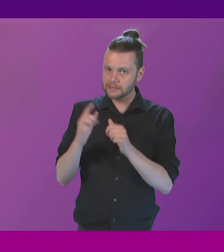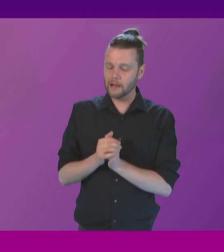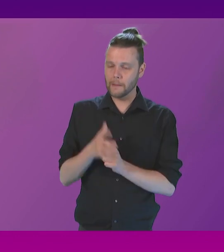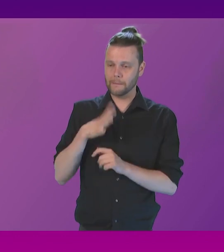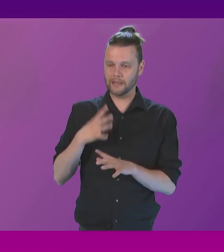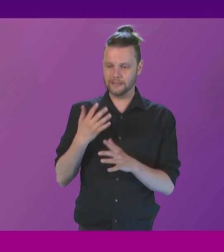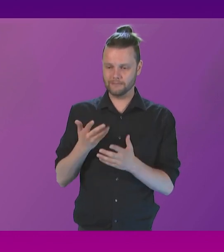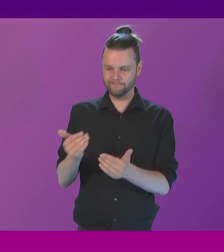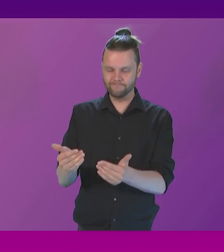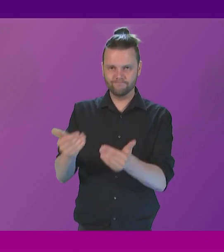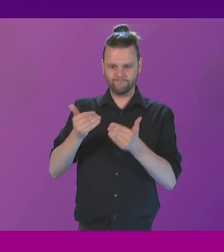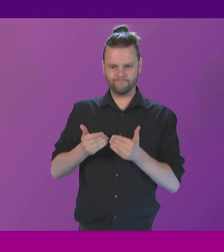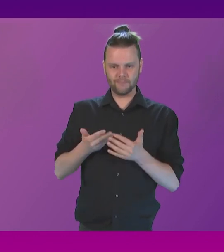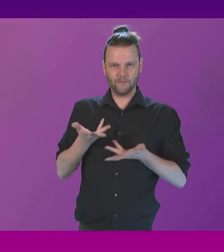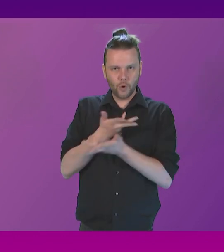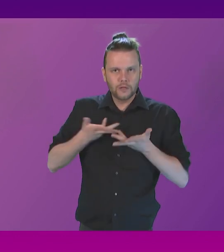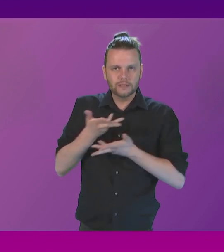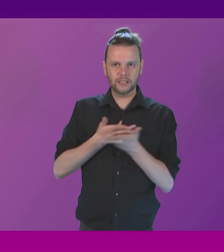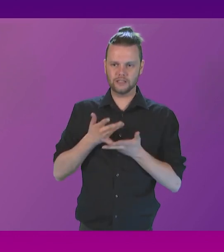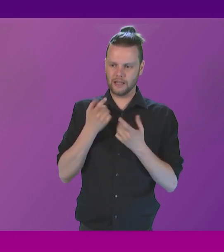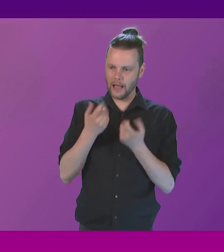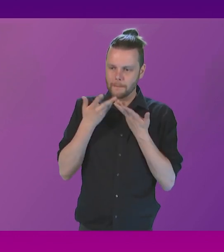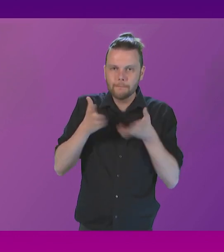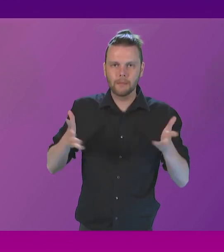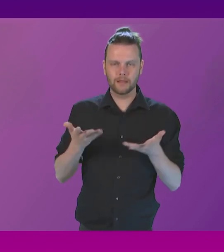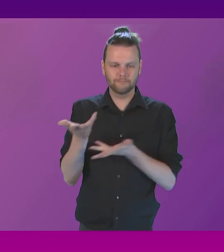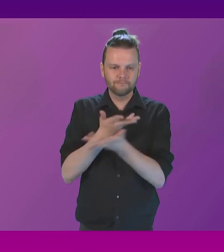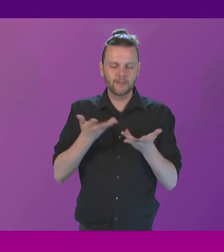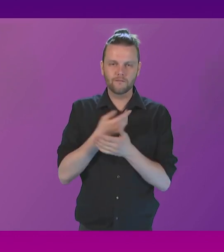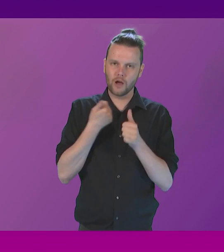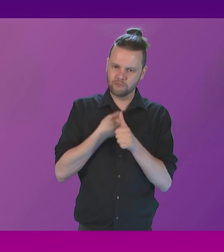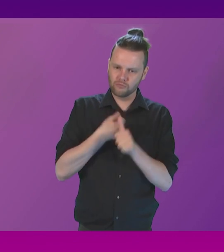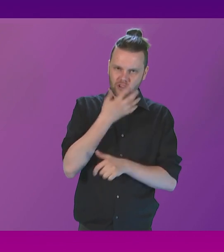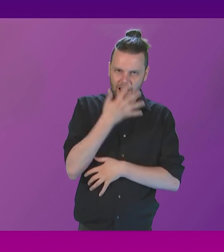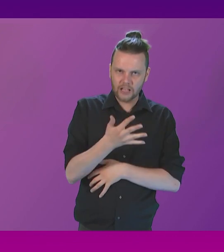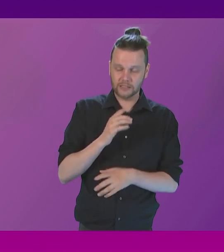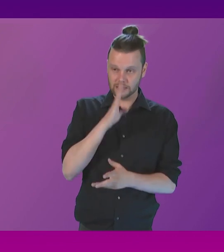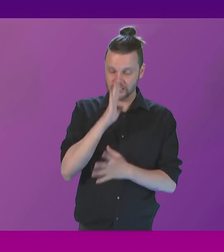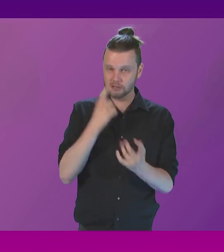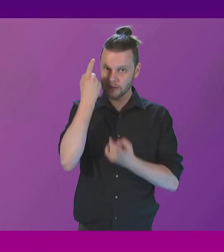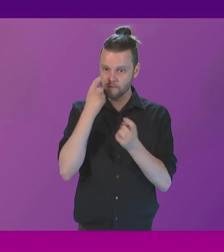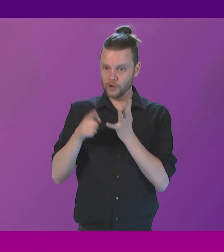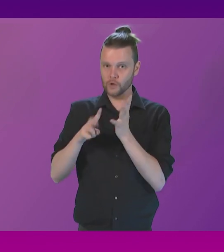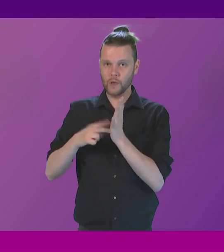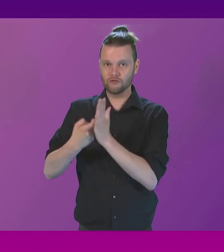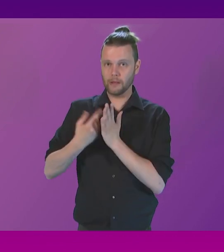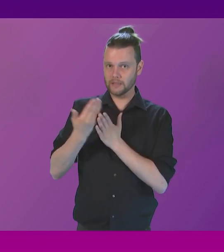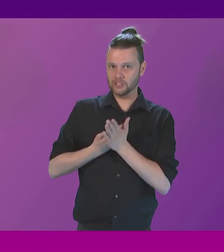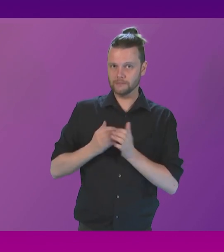bring that consultation forward so that we can have a public discussion about the appropriate age of marriage and can take the UN’s recommendation into serious consideration.